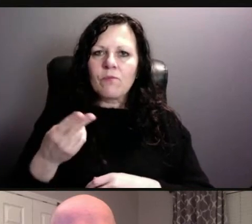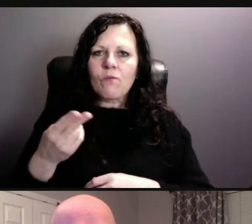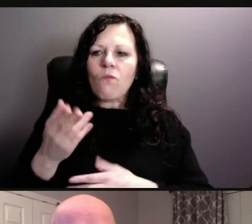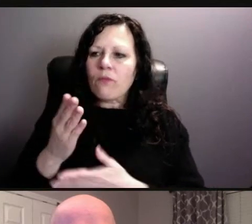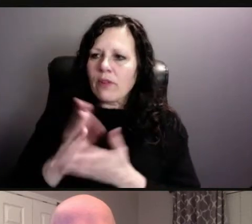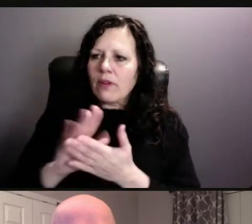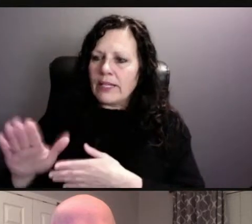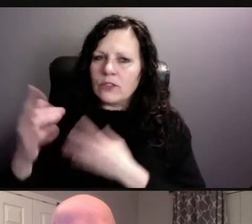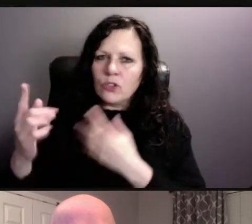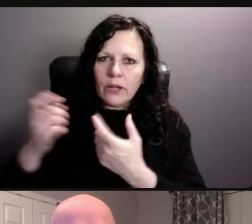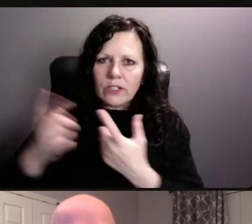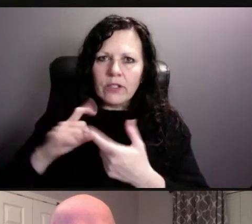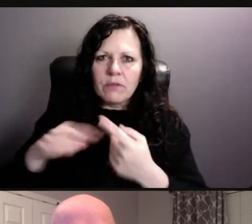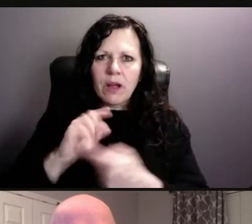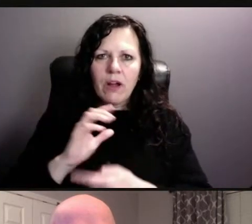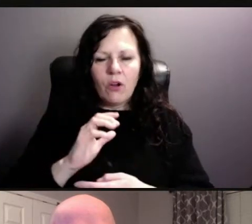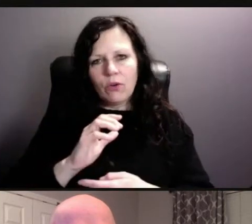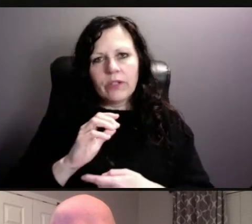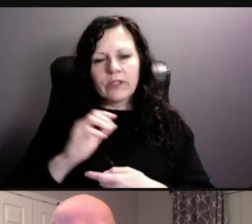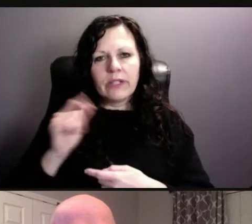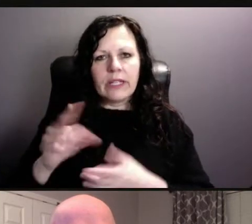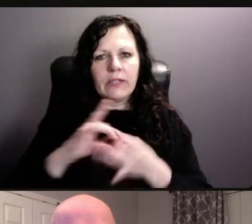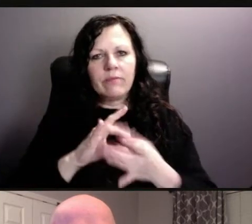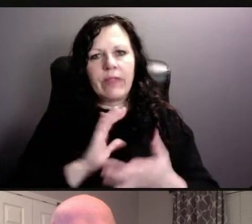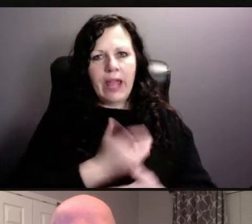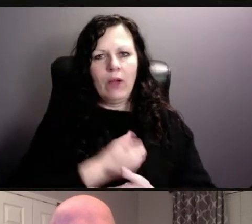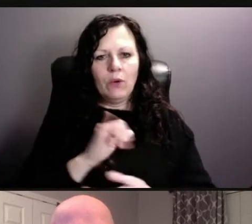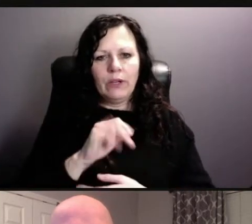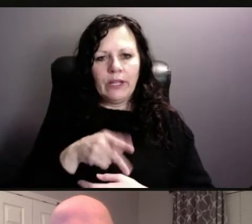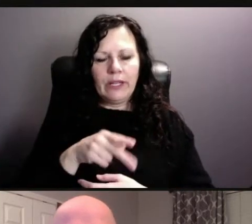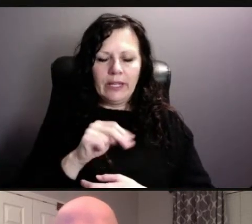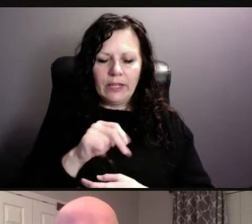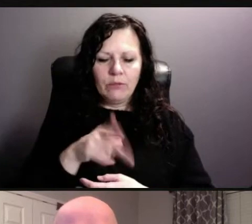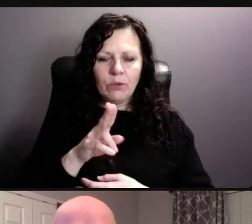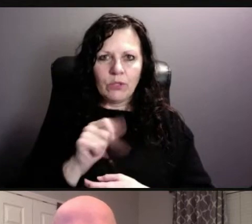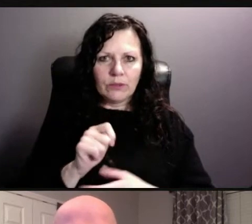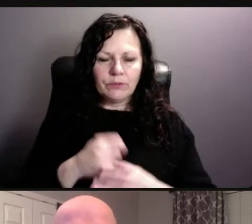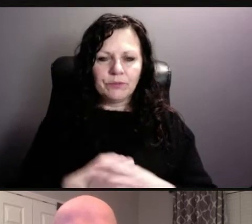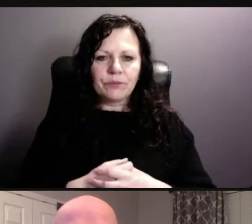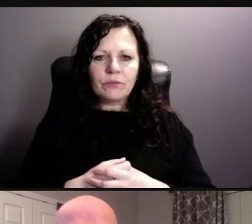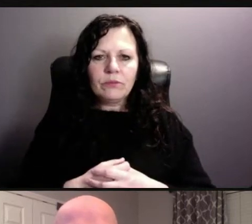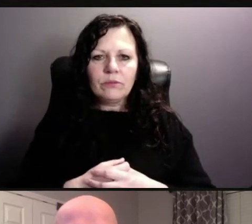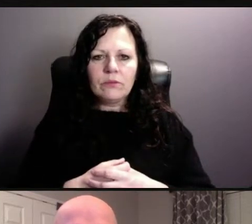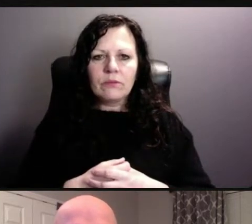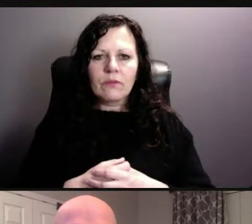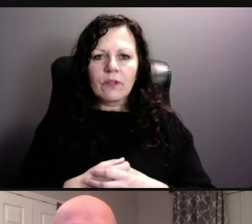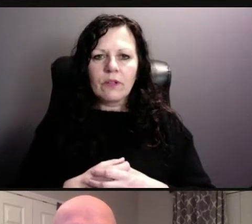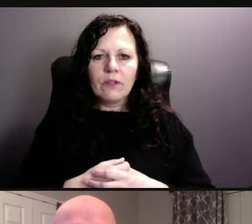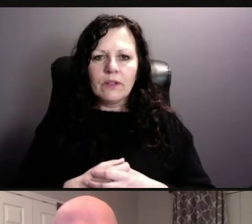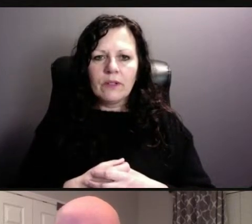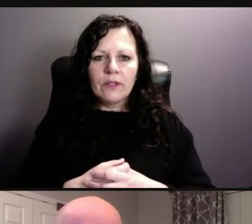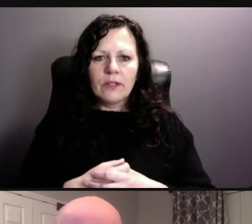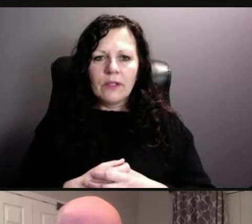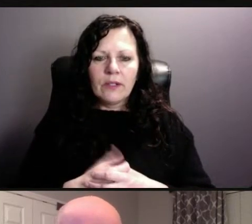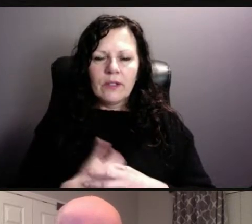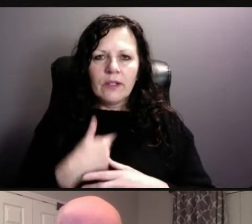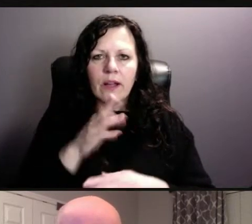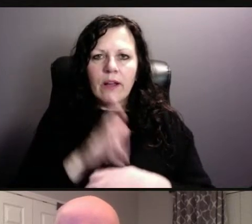HOPEFULLY AGREE TO. AND SO SOME OF THE QUESTIONS